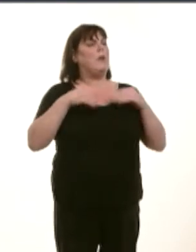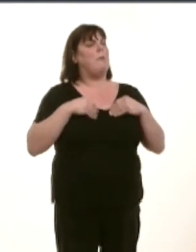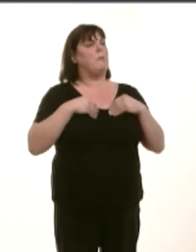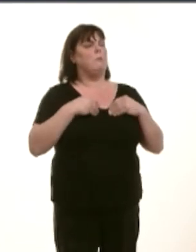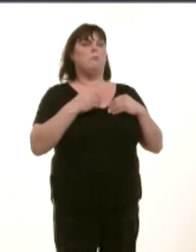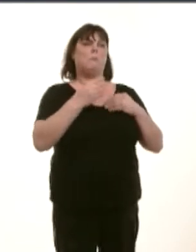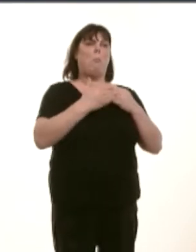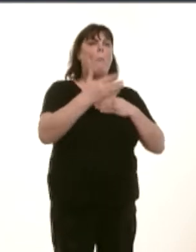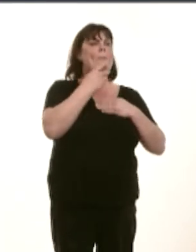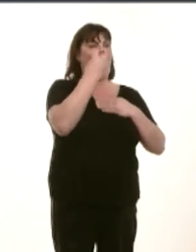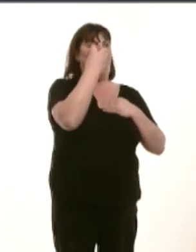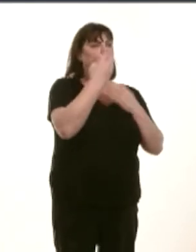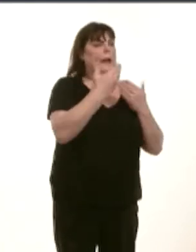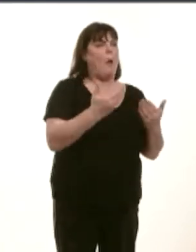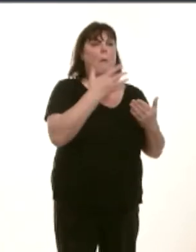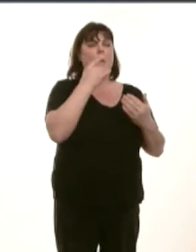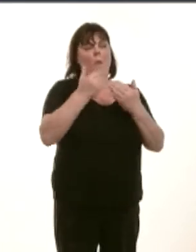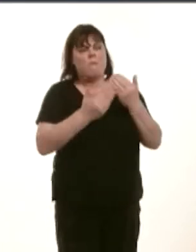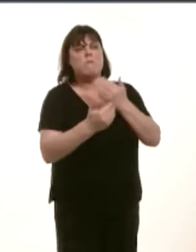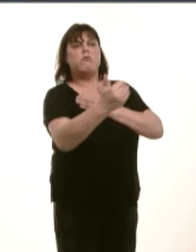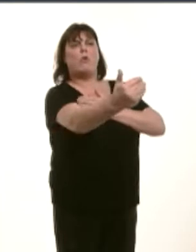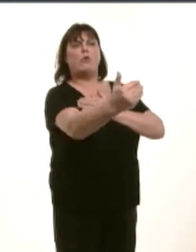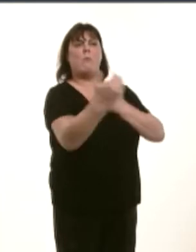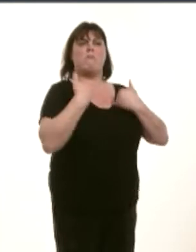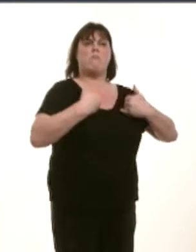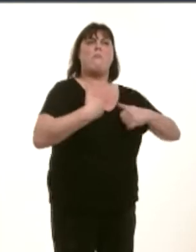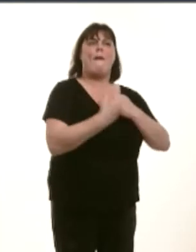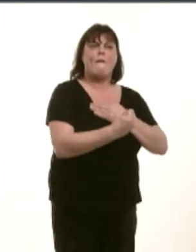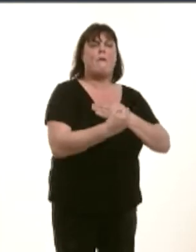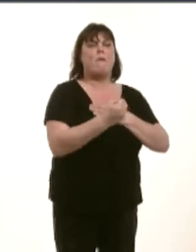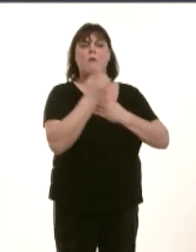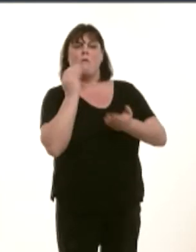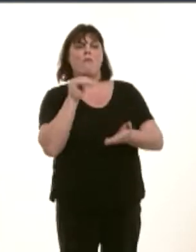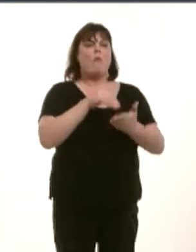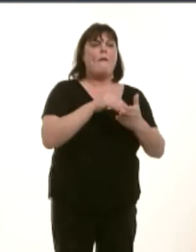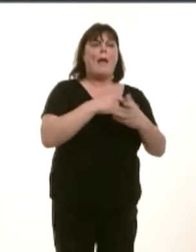have chronic conditions, and when those patients come to A&E they will require more intensive